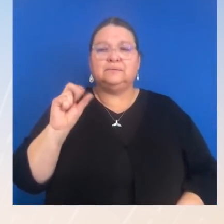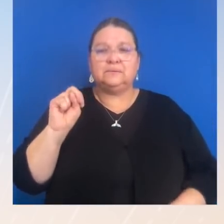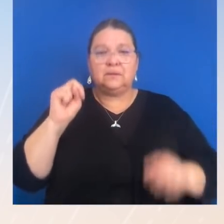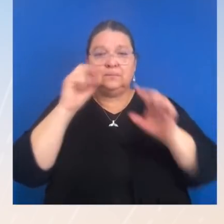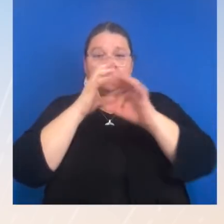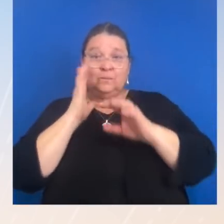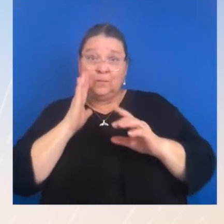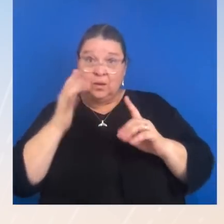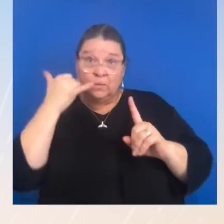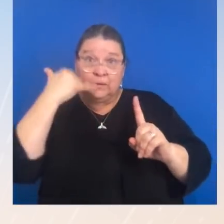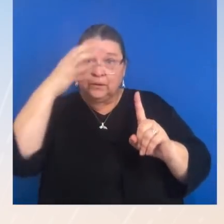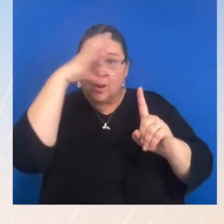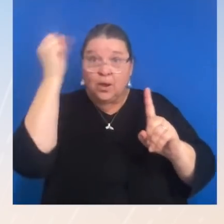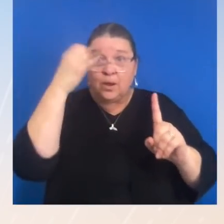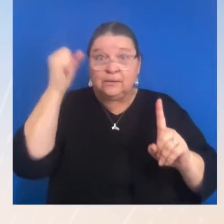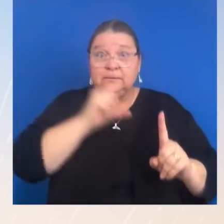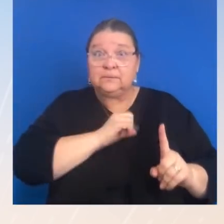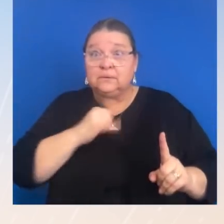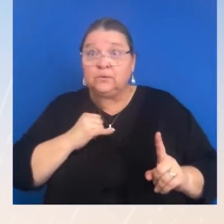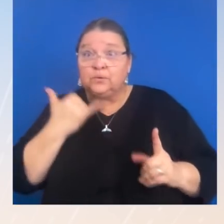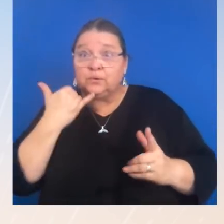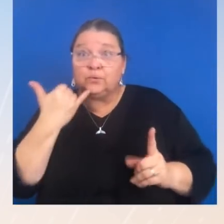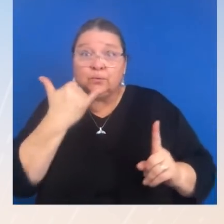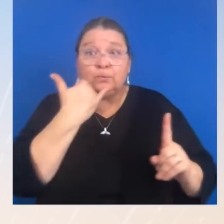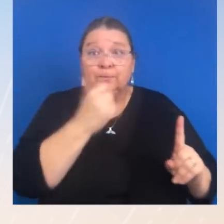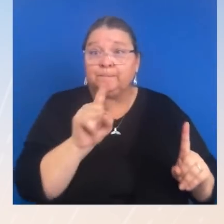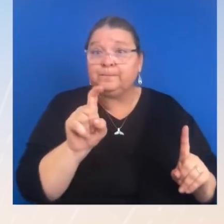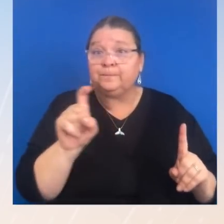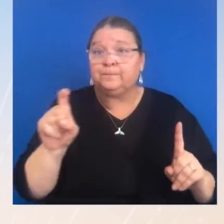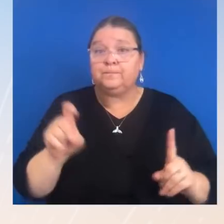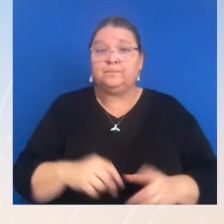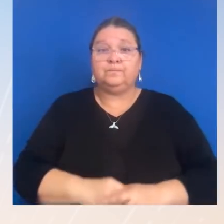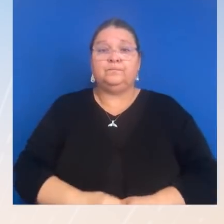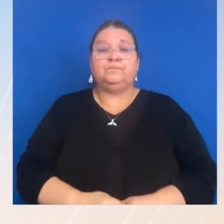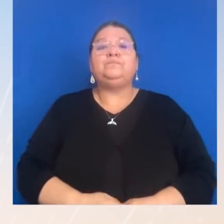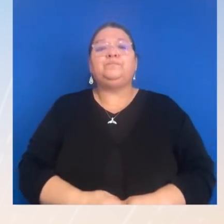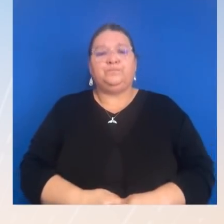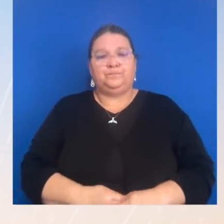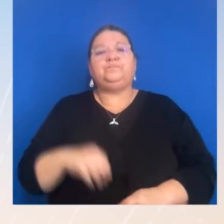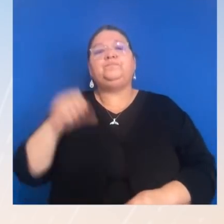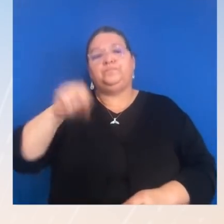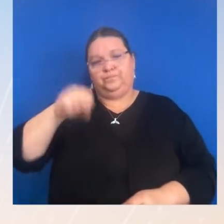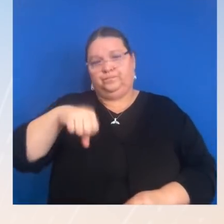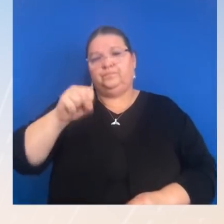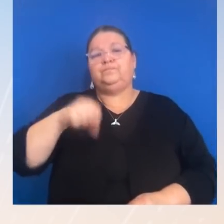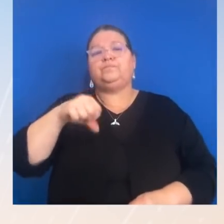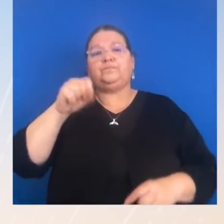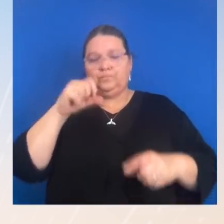even while he is rallying the world to stand up against President Putin. He has made a range of calls over the course of time.